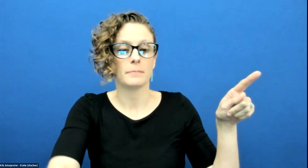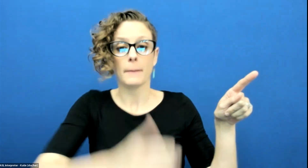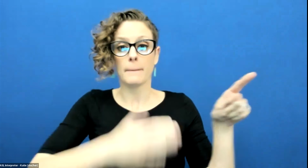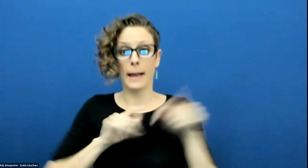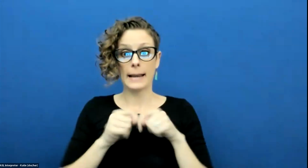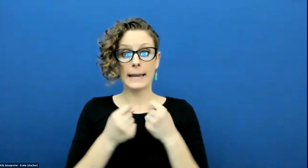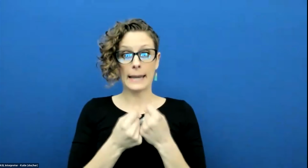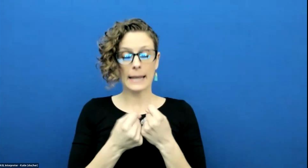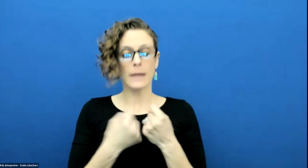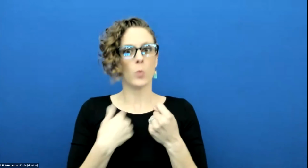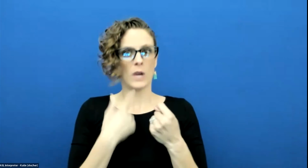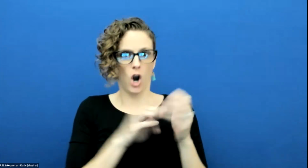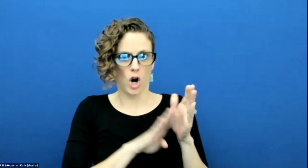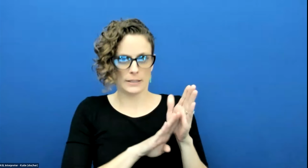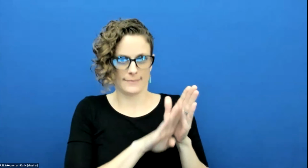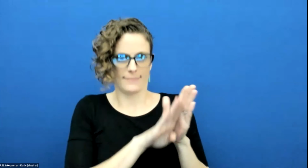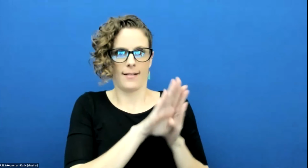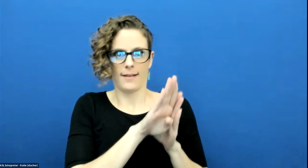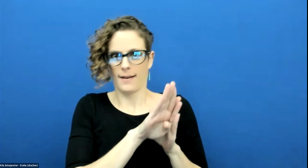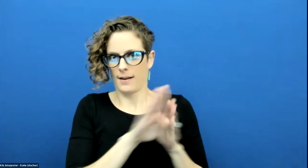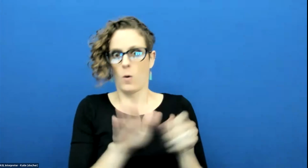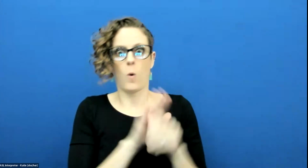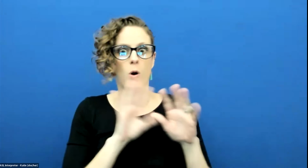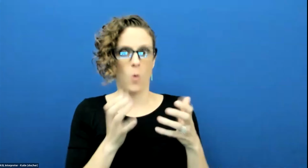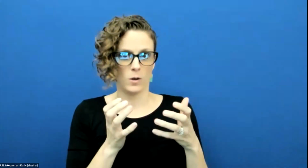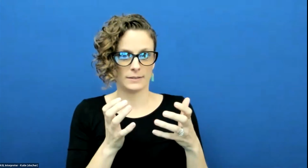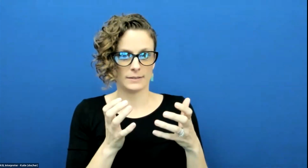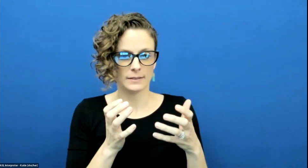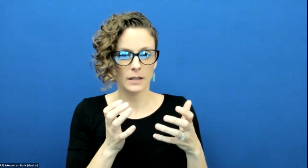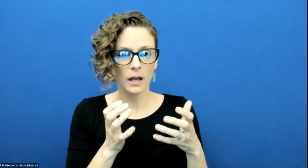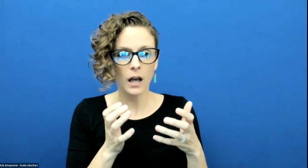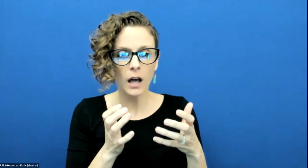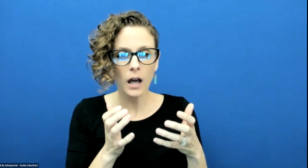entire course um it's gonna have three flavors if you're the initial implementation is is